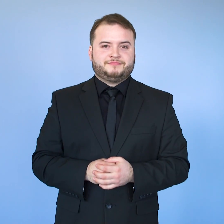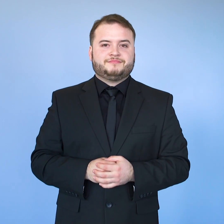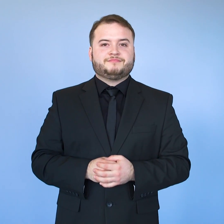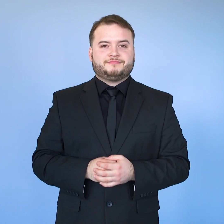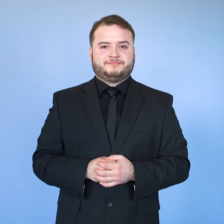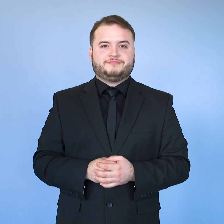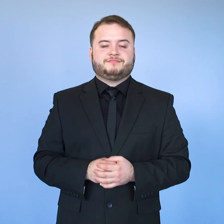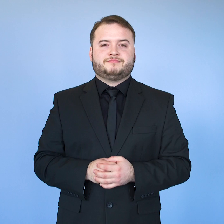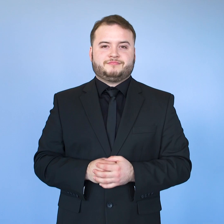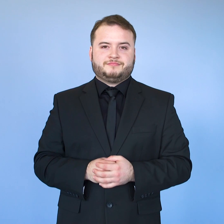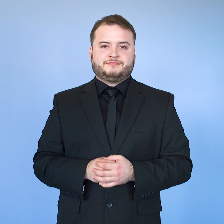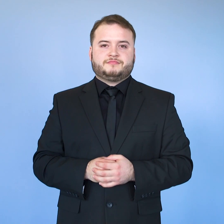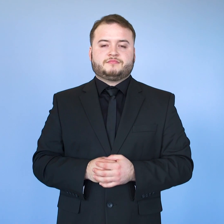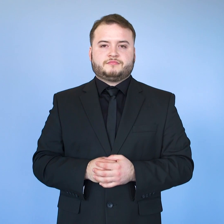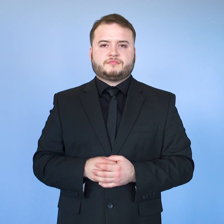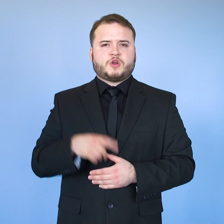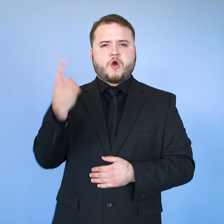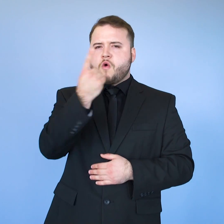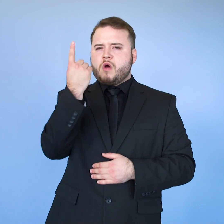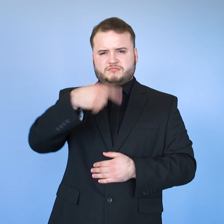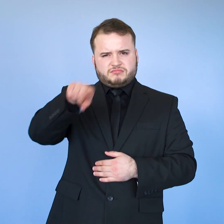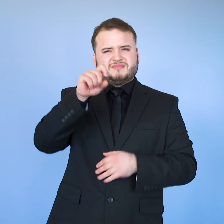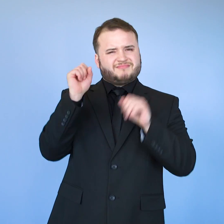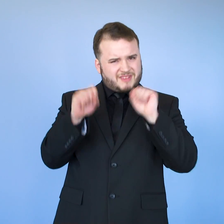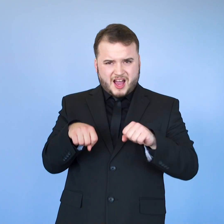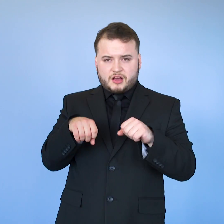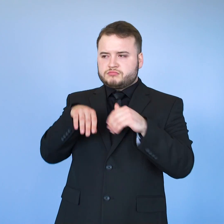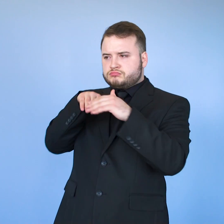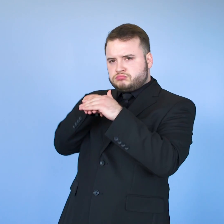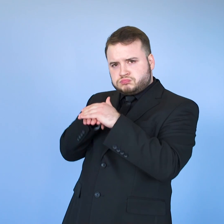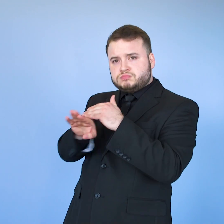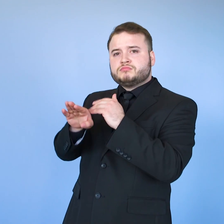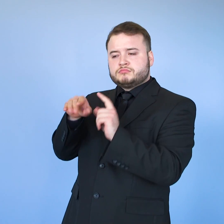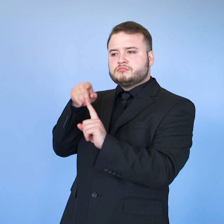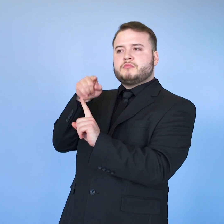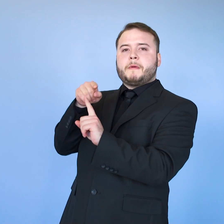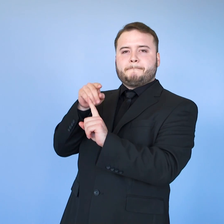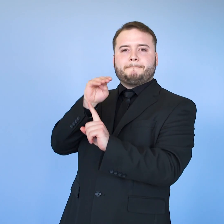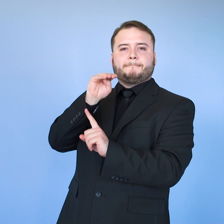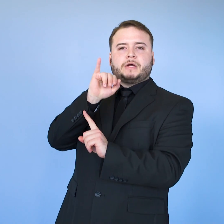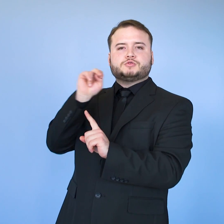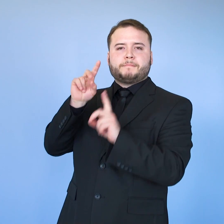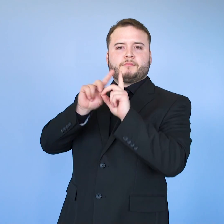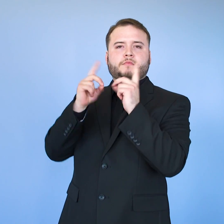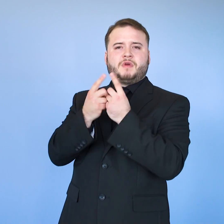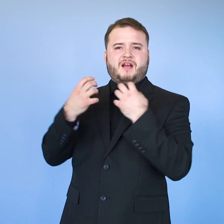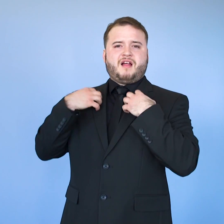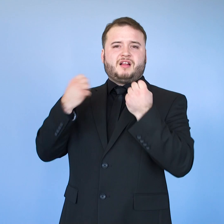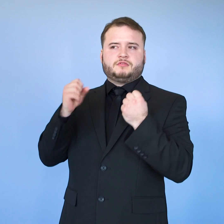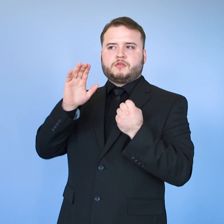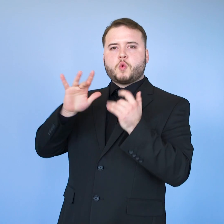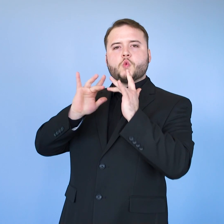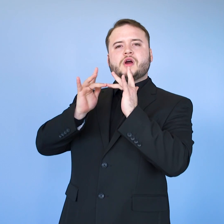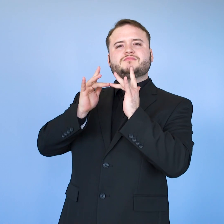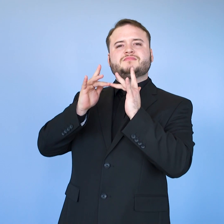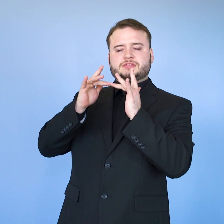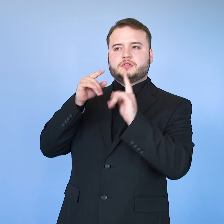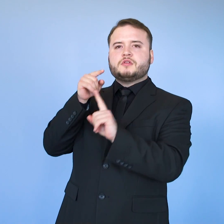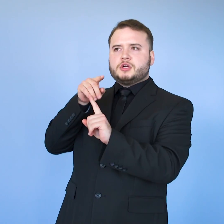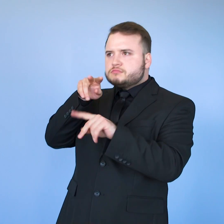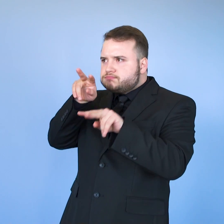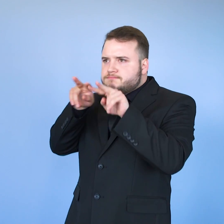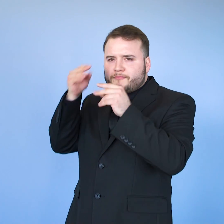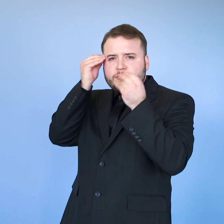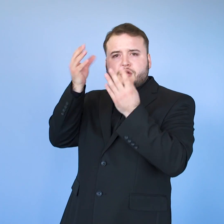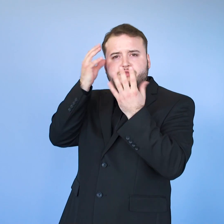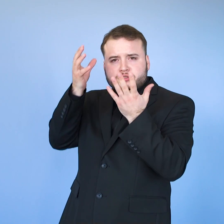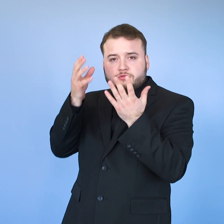You can stay up to date by visiting the Minnesota Department of Health’s website at